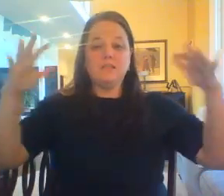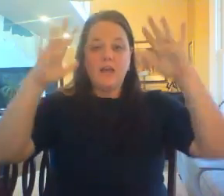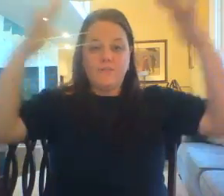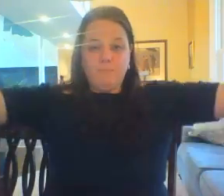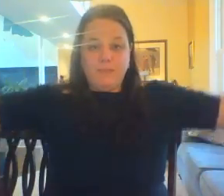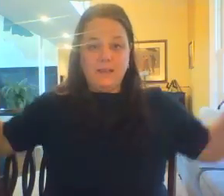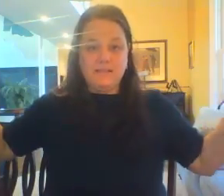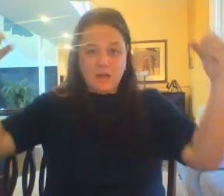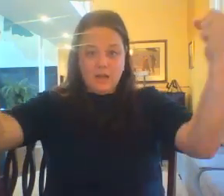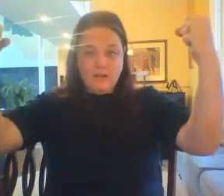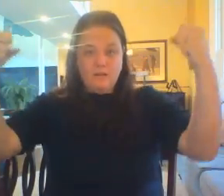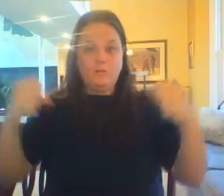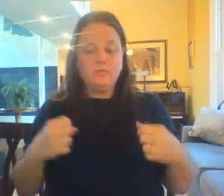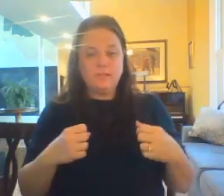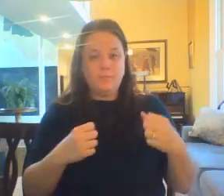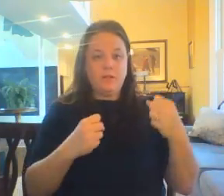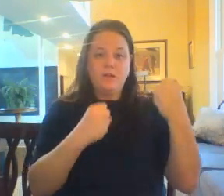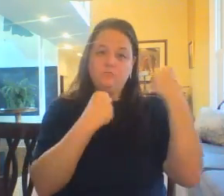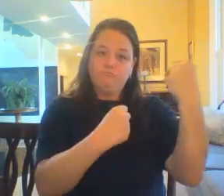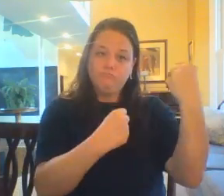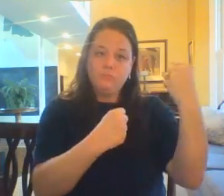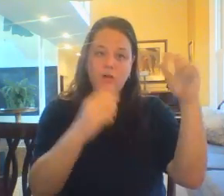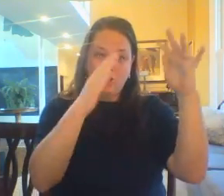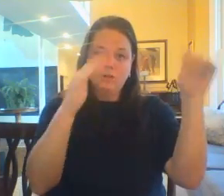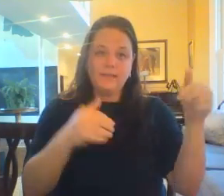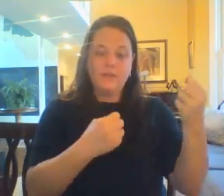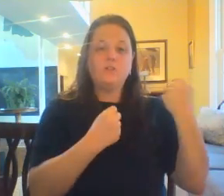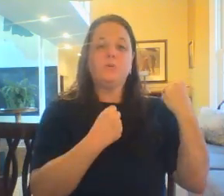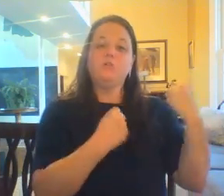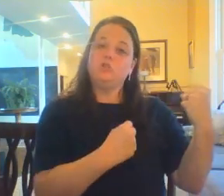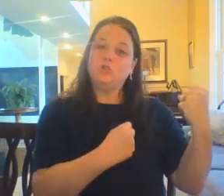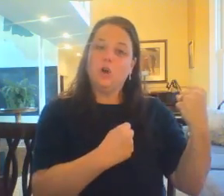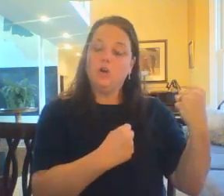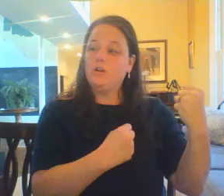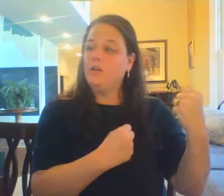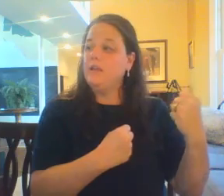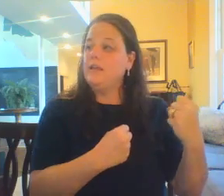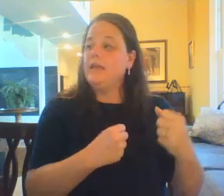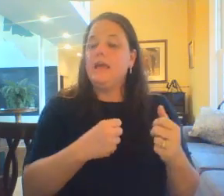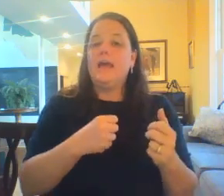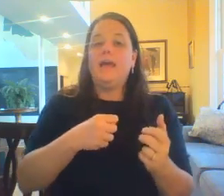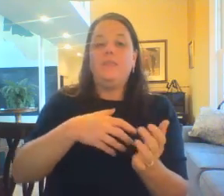have a big sign they want something kind of all together so we do strong and then How was your day? The reason these were together is because when someone says, "hello, how are you?" you can say "good," "bad," or "so-so."